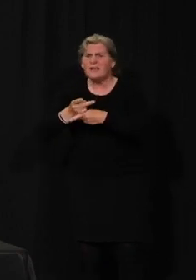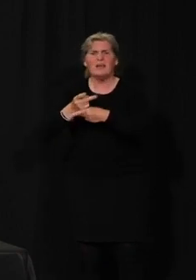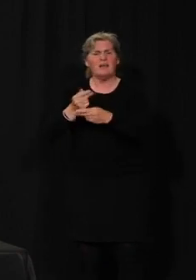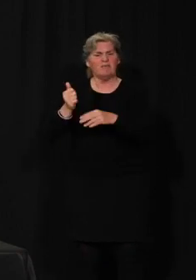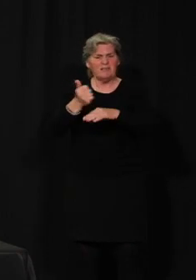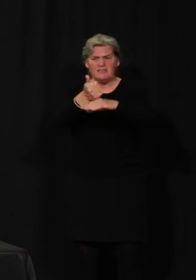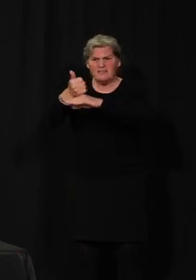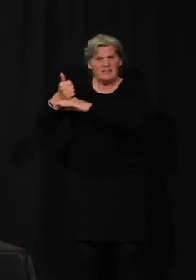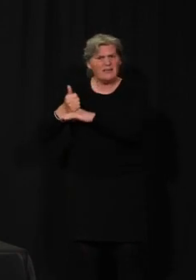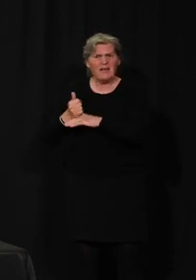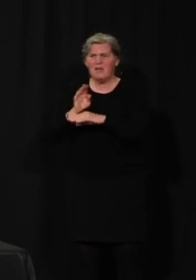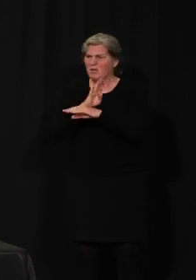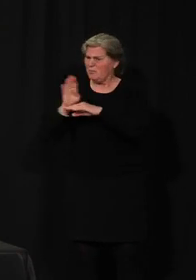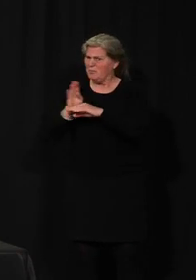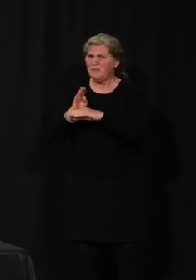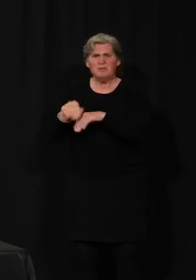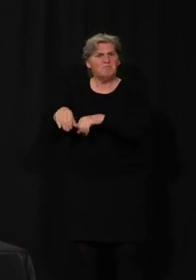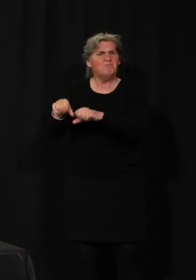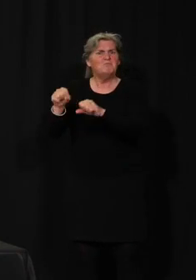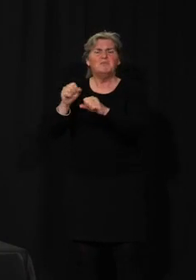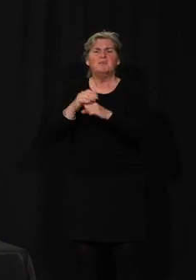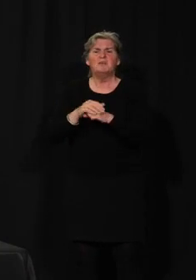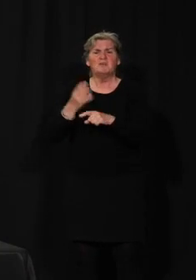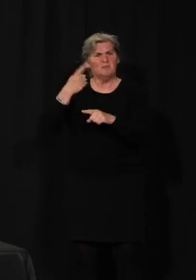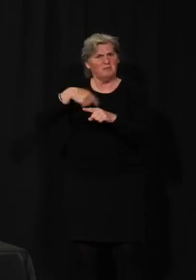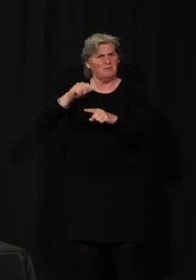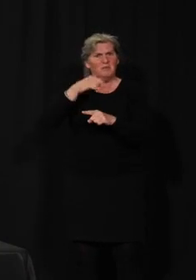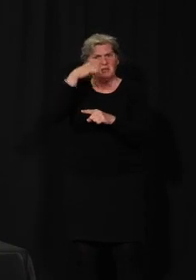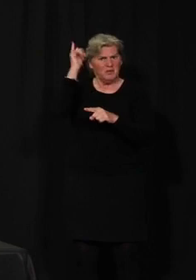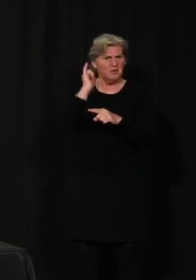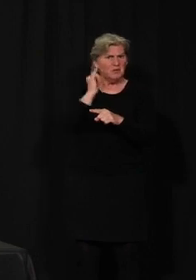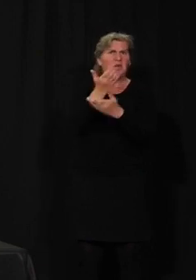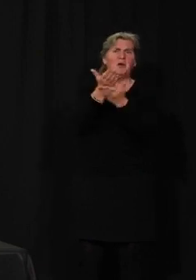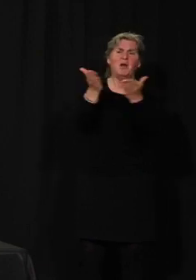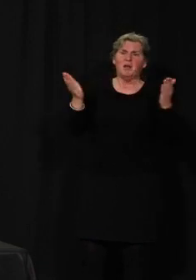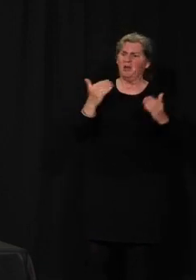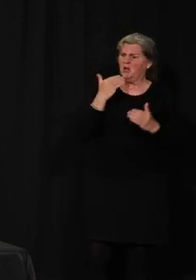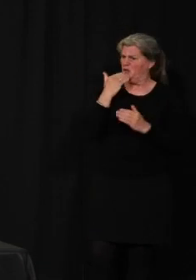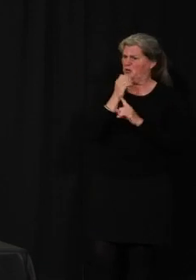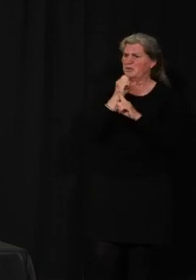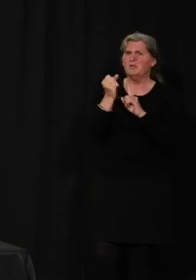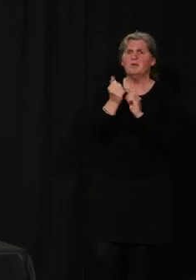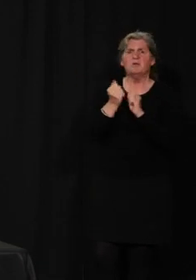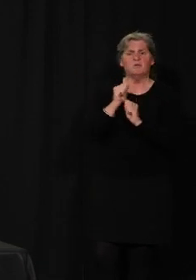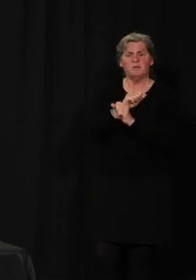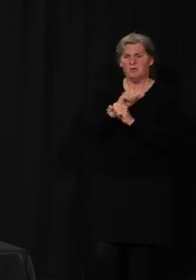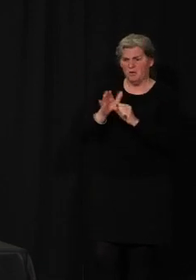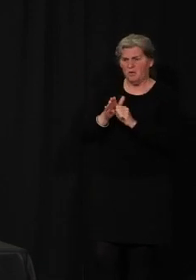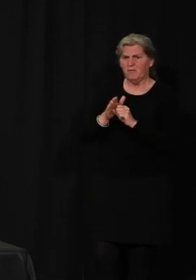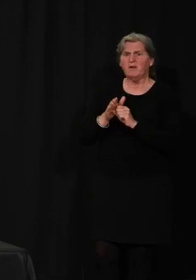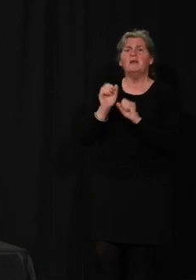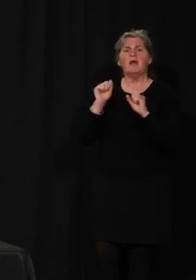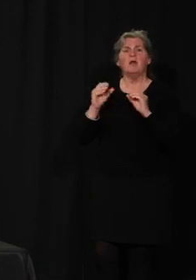of those businesses are taken, e continue to be in a very good position to lift restrictions.